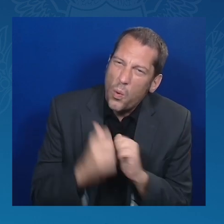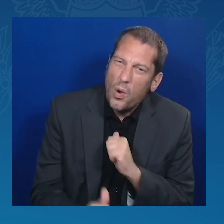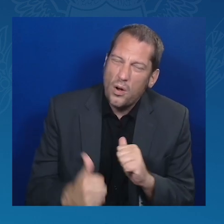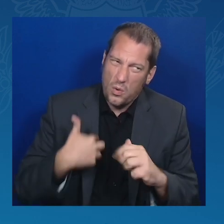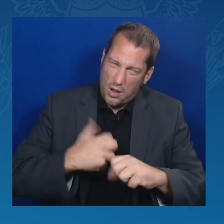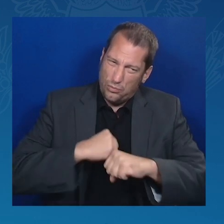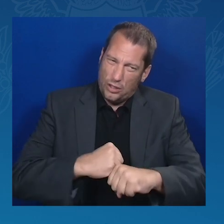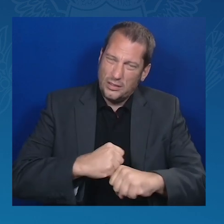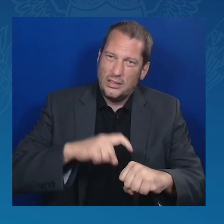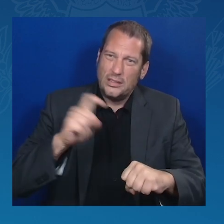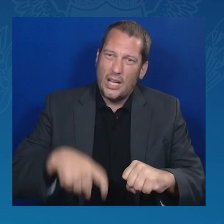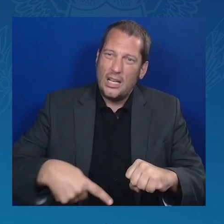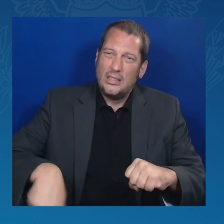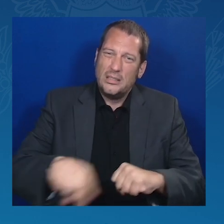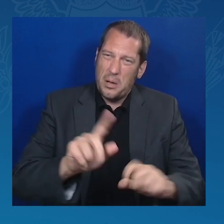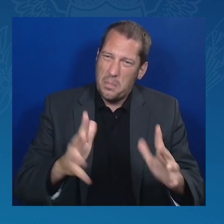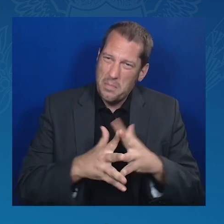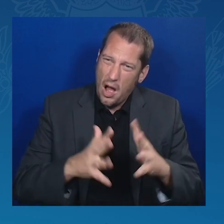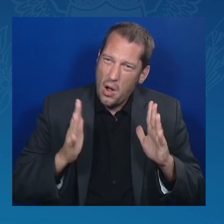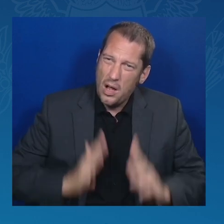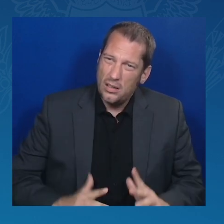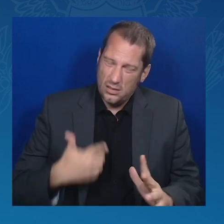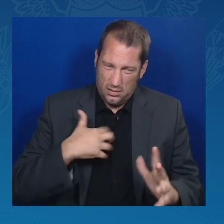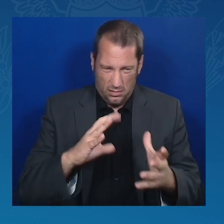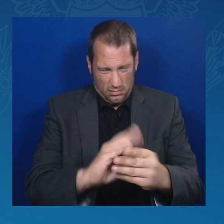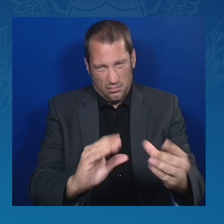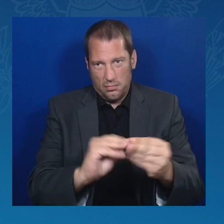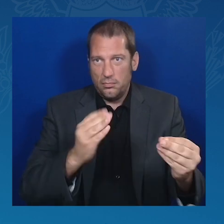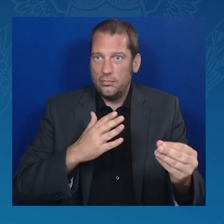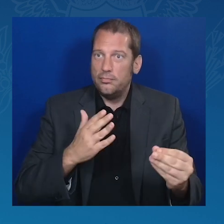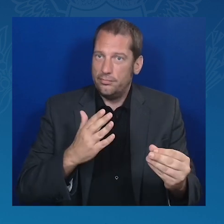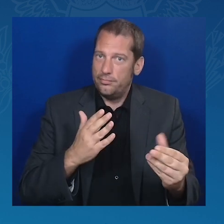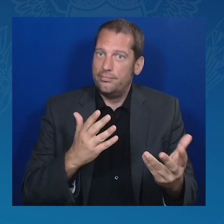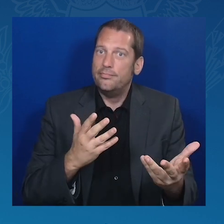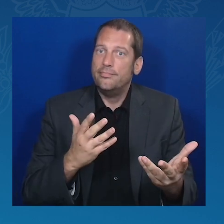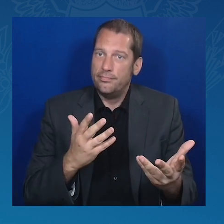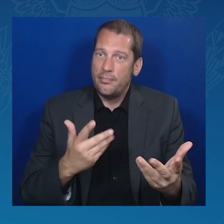One of my first allies in my crusade was Vice President Harris.